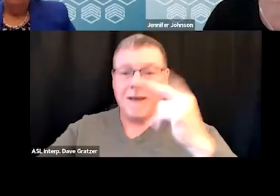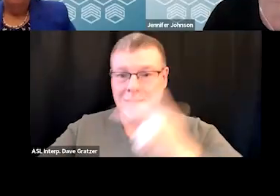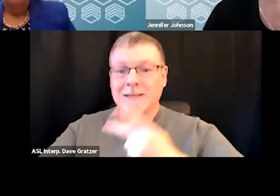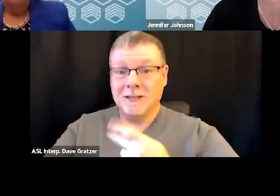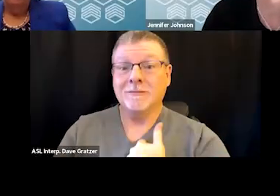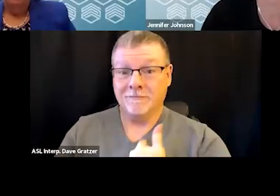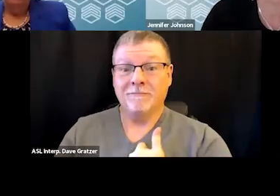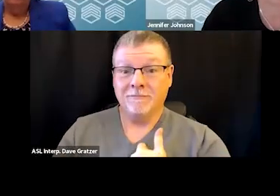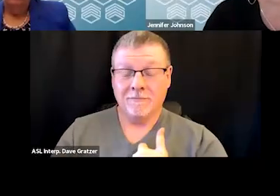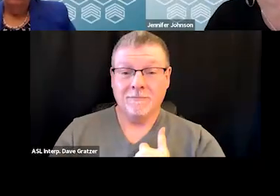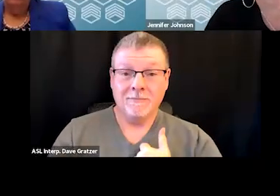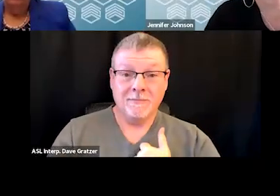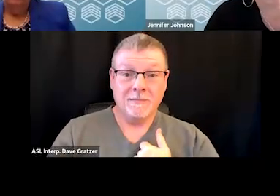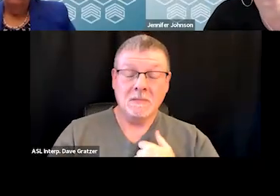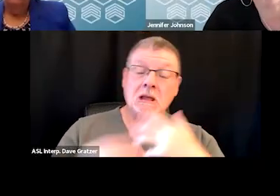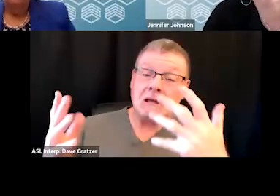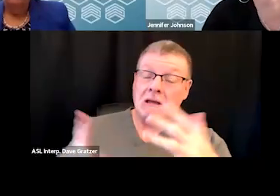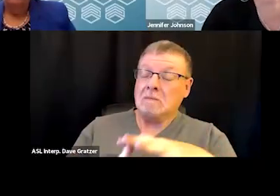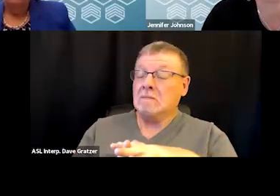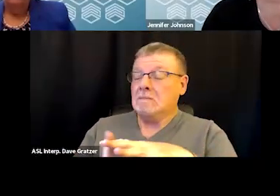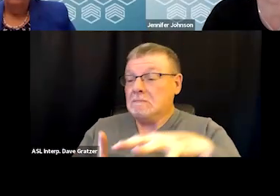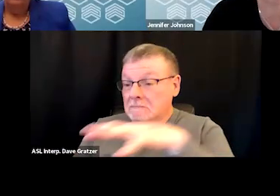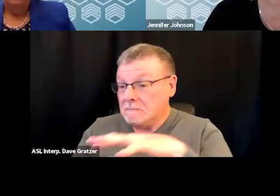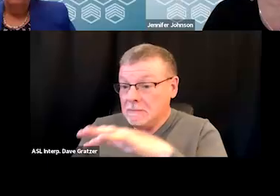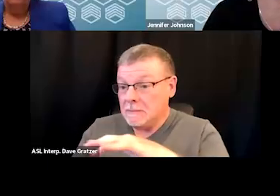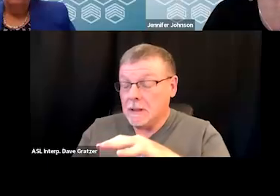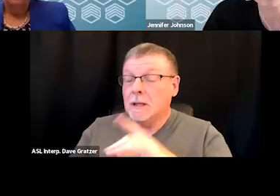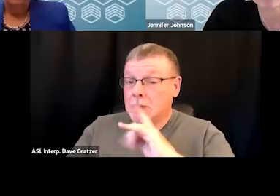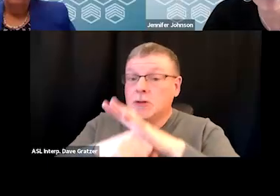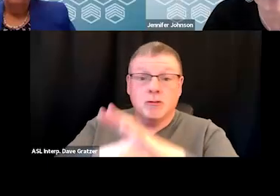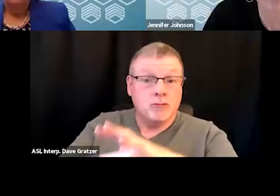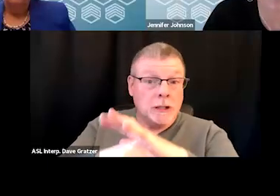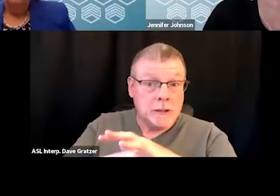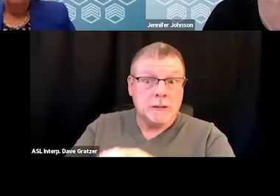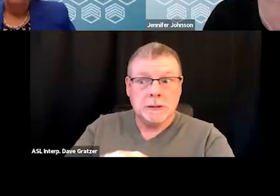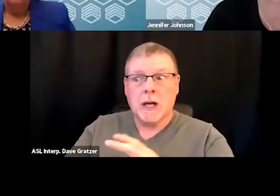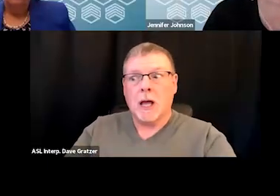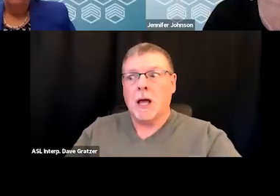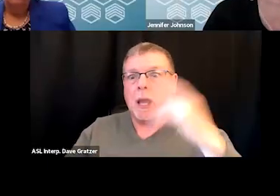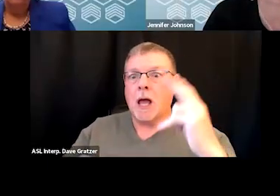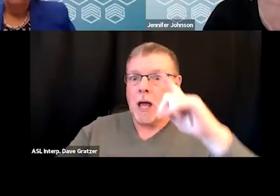So it could be the conditions of the job which are stressful, high stakes, high expectations.